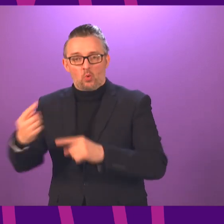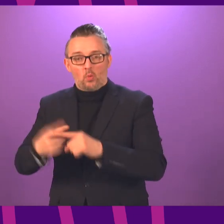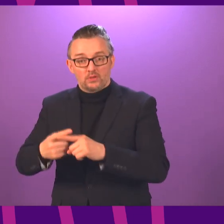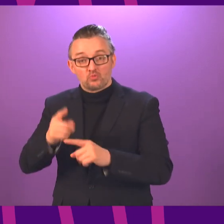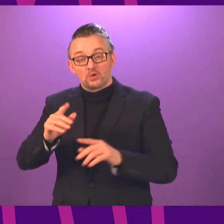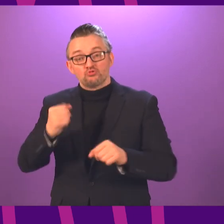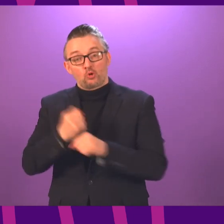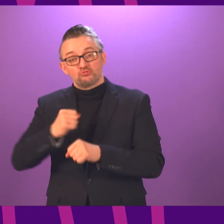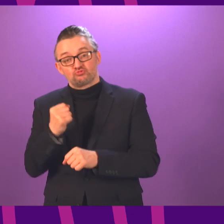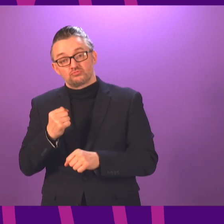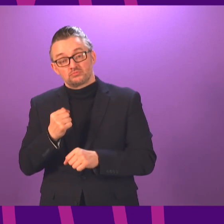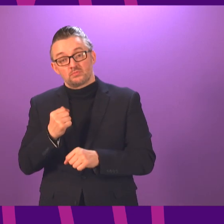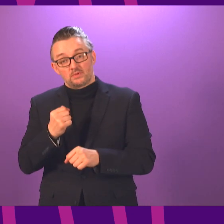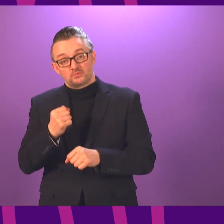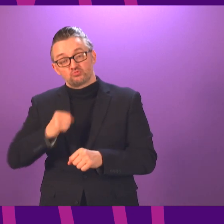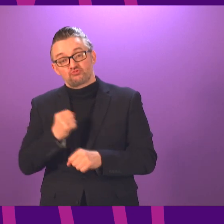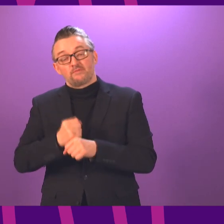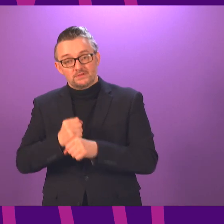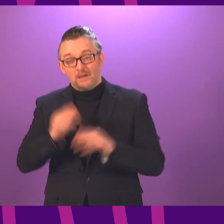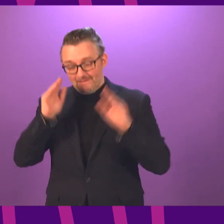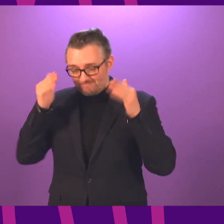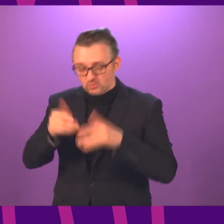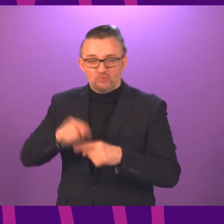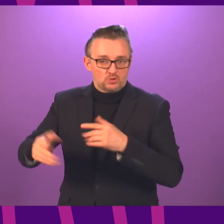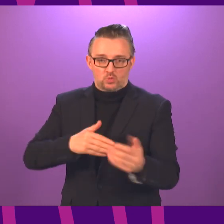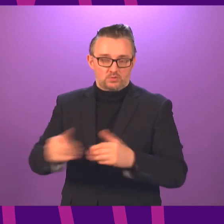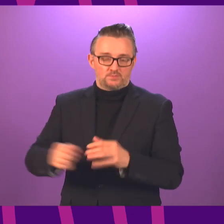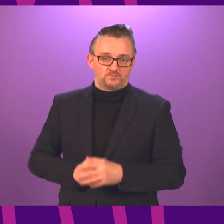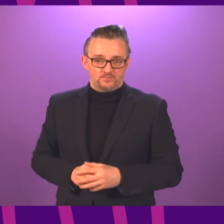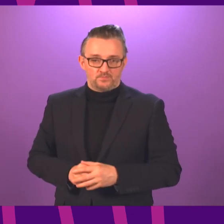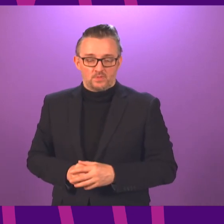in the Scottish Government on doing that. However, I cannot emphasise enough the importance